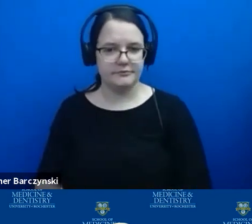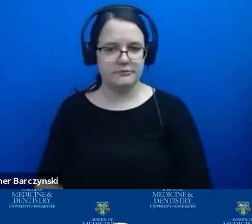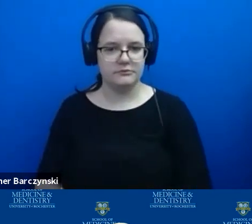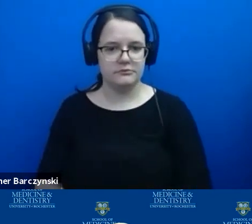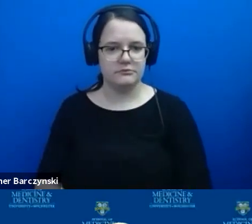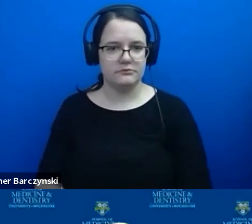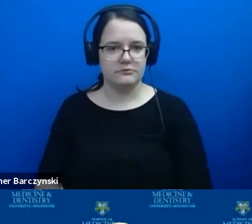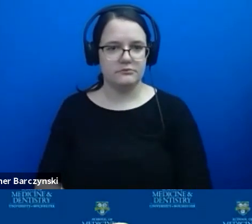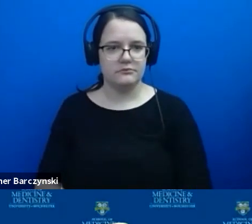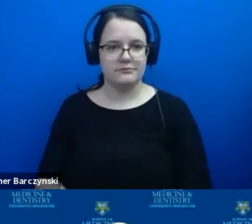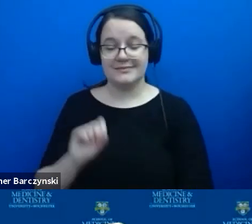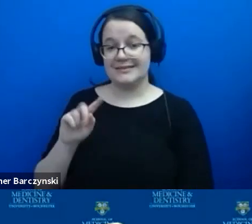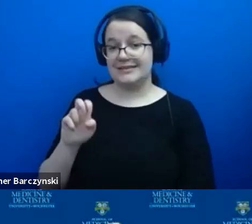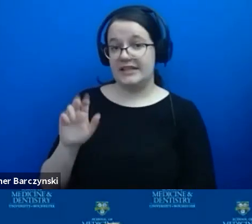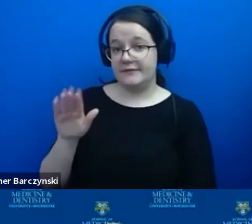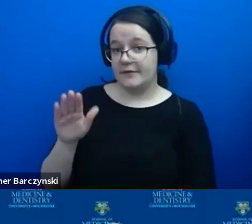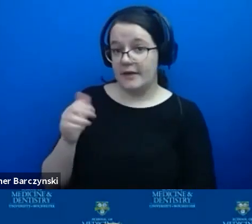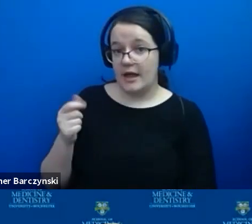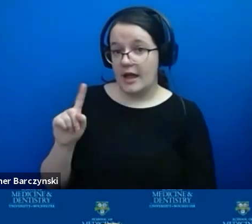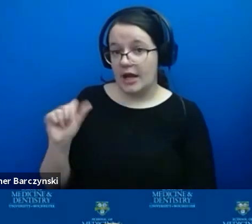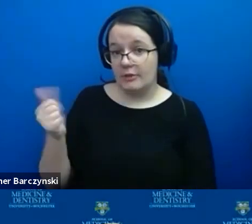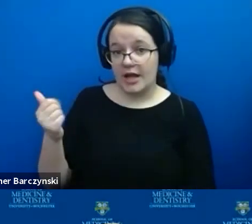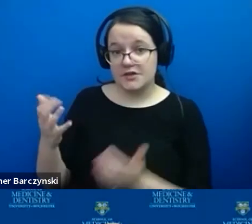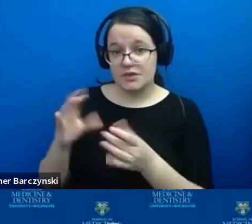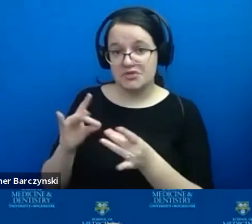does anybody else want to comment and whether i mean this is a purely speculative question